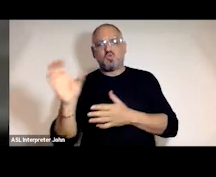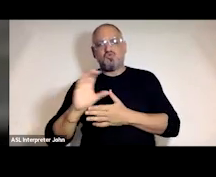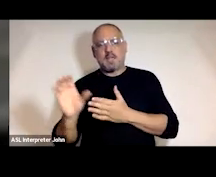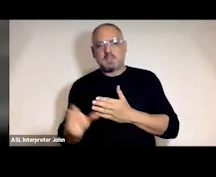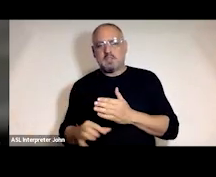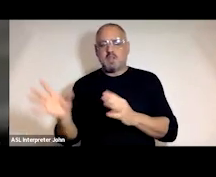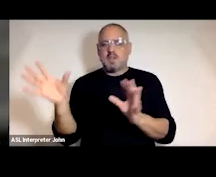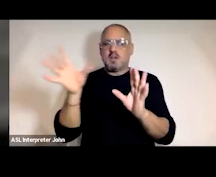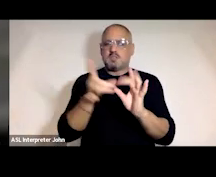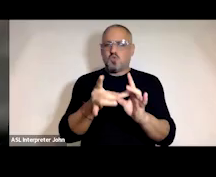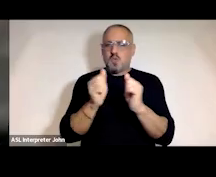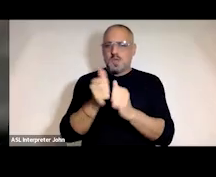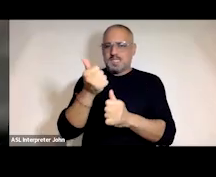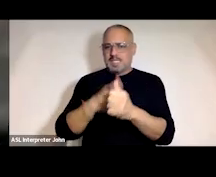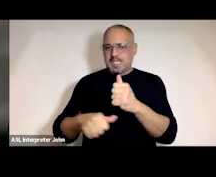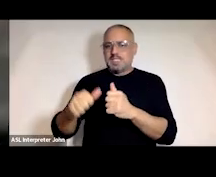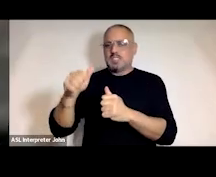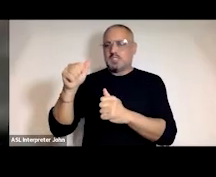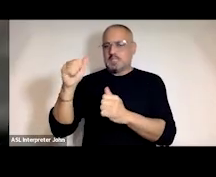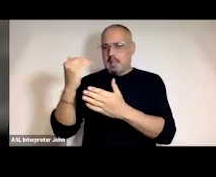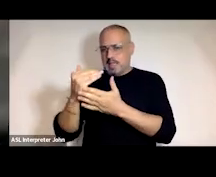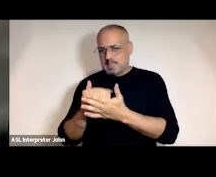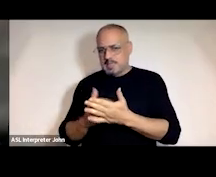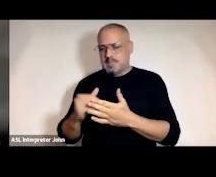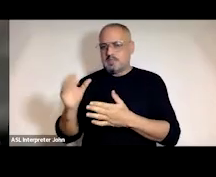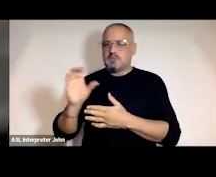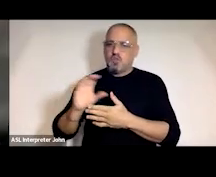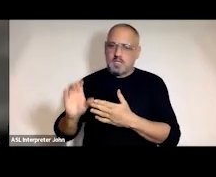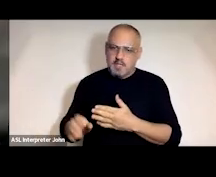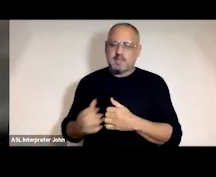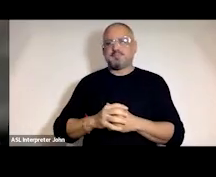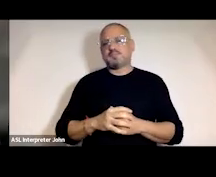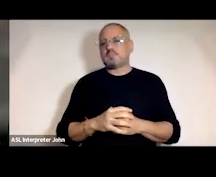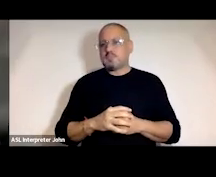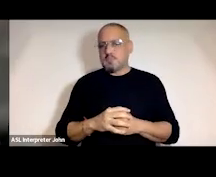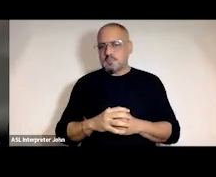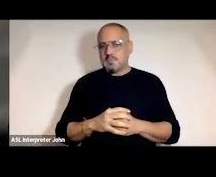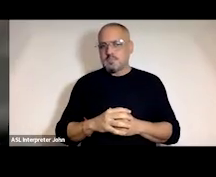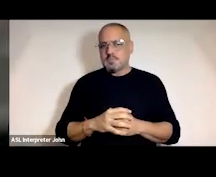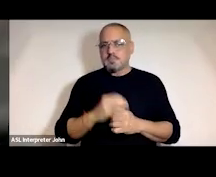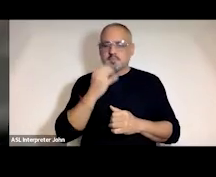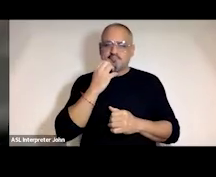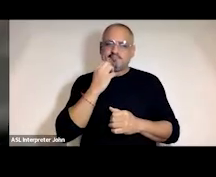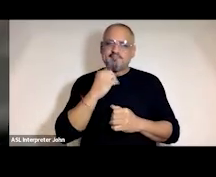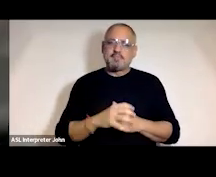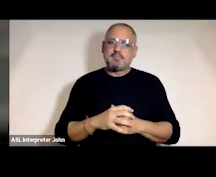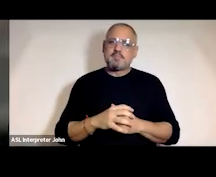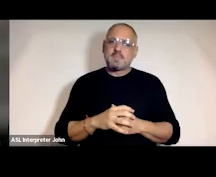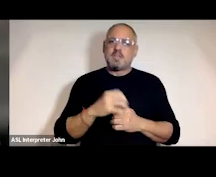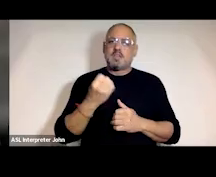with each of those listing criteria. And so for two 12.02 to 12.04,